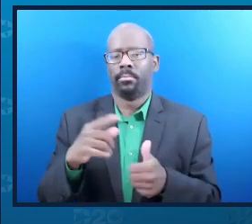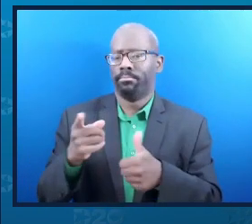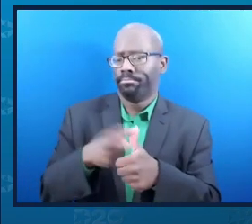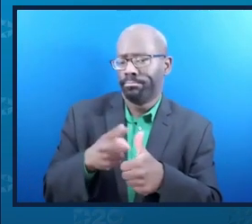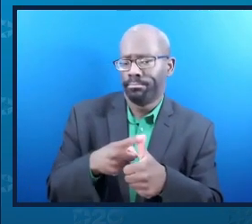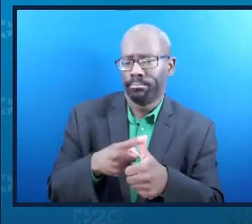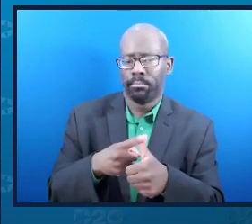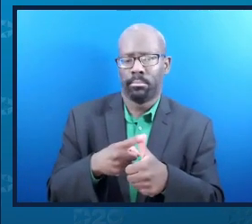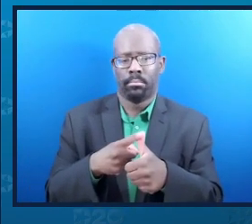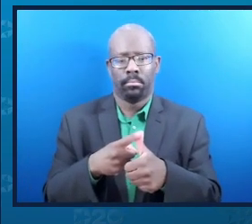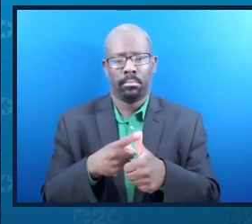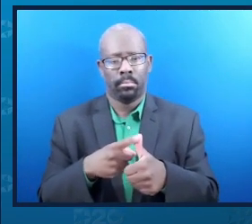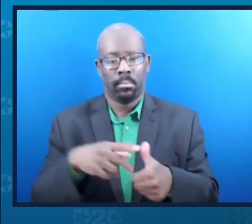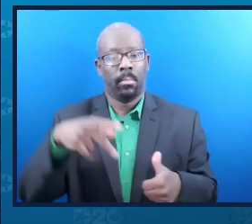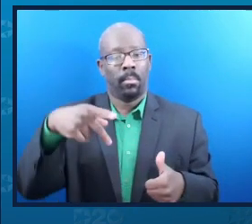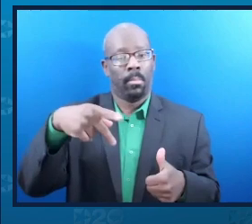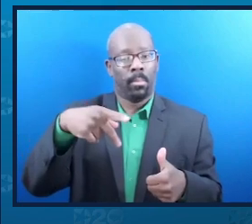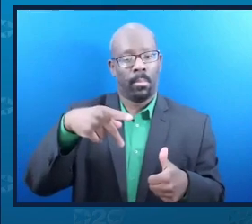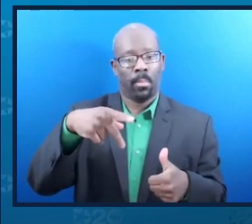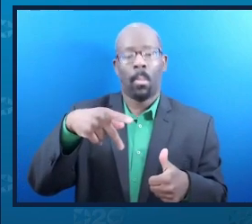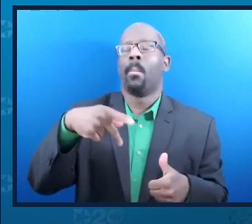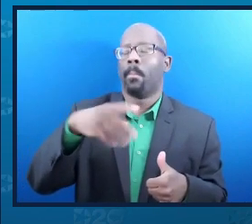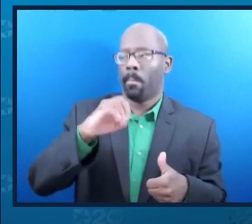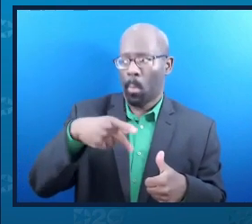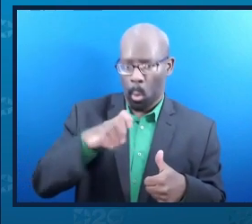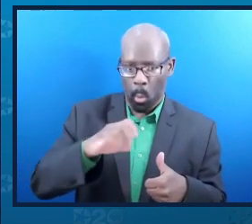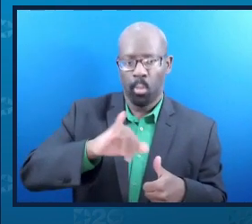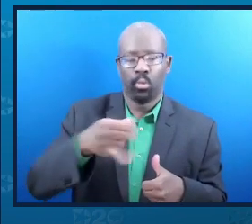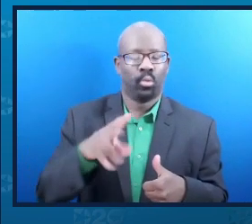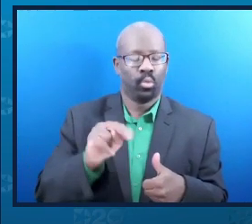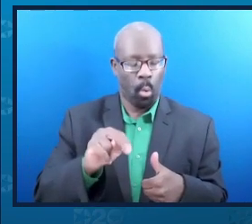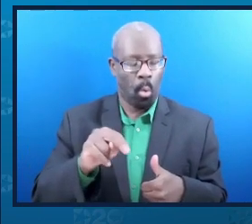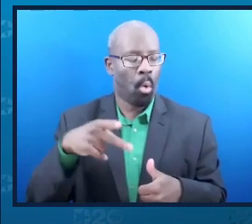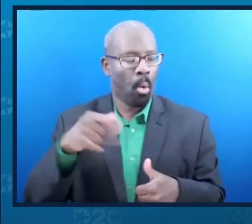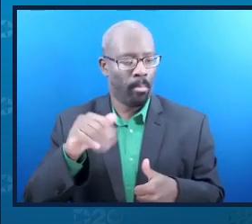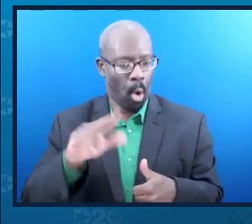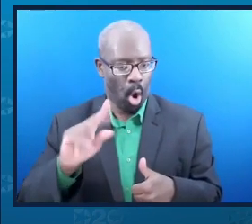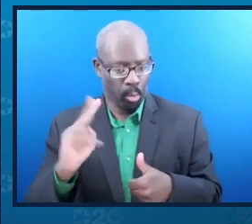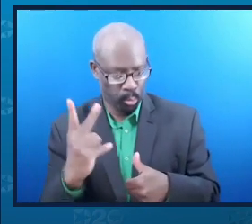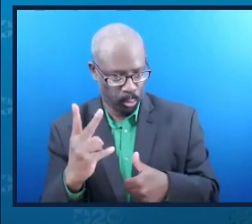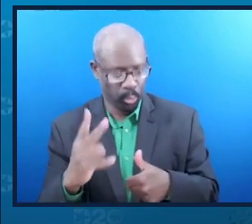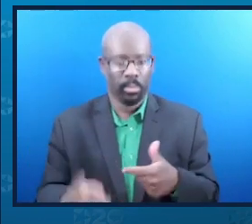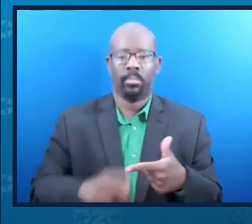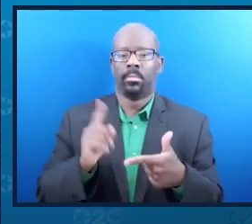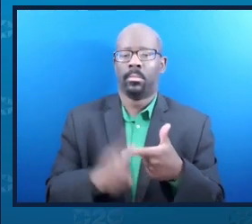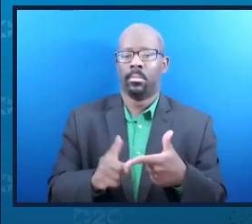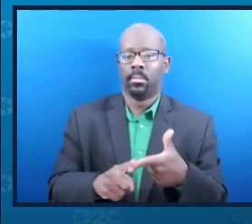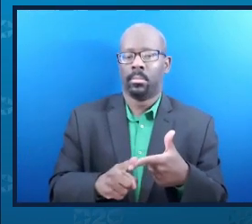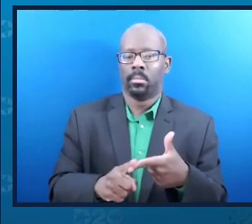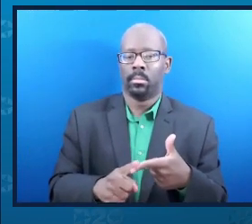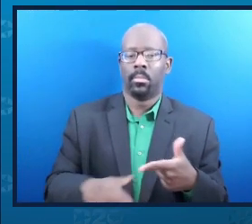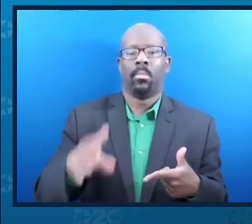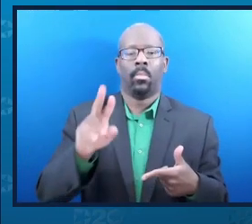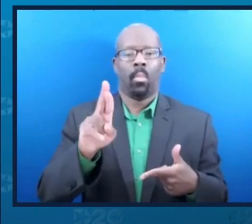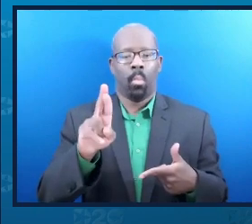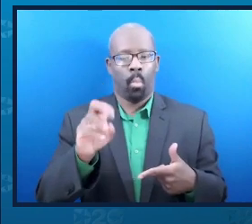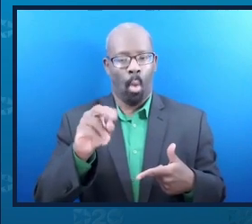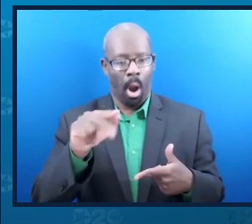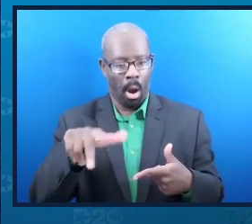HERE, POPE JOHN PAUL II PRESIDENT RON AL REAGAN AND GENERAL COLIN POWELL. LADIES AND GENTLEMEN, I AM PROUD